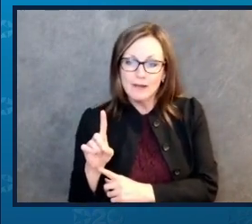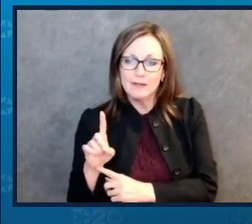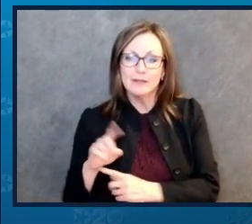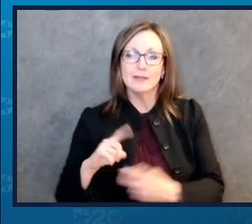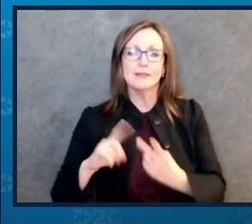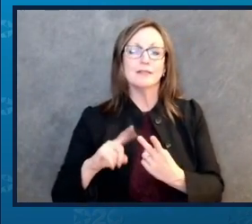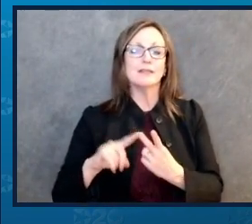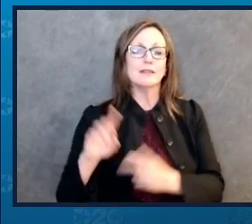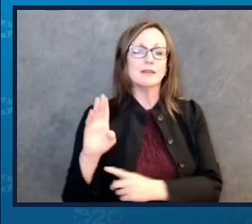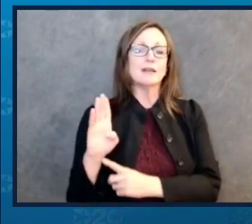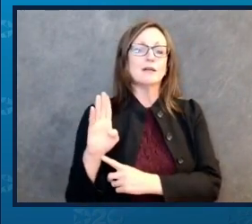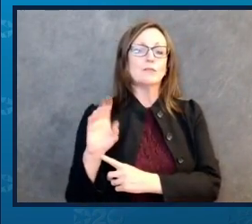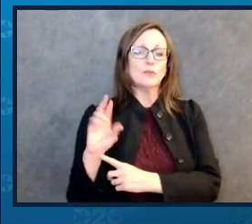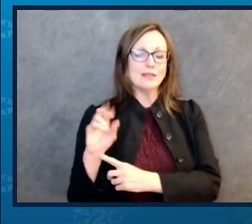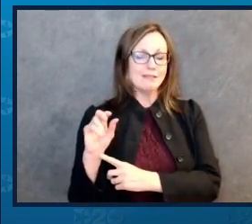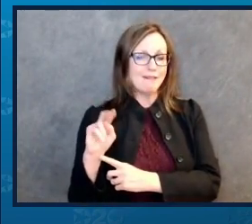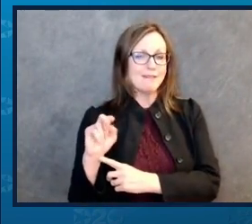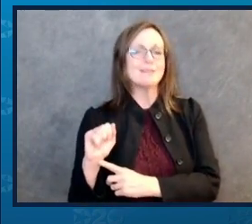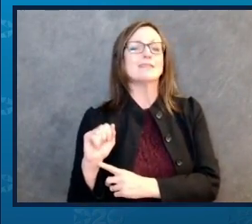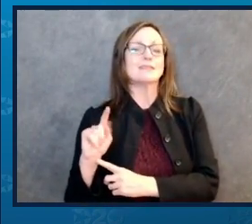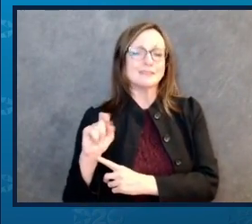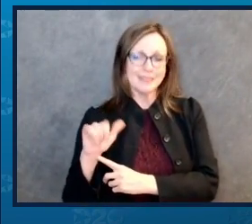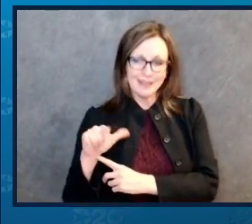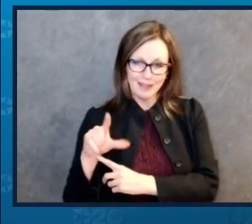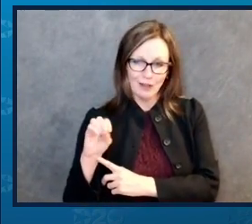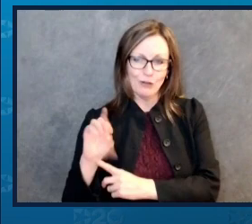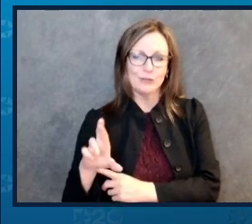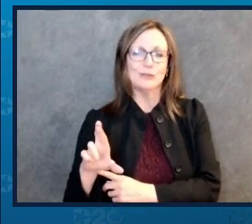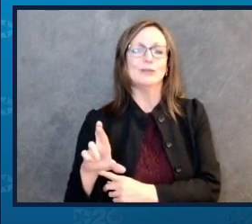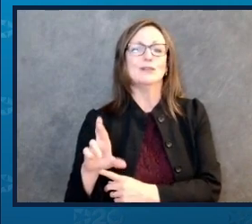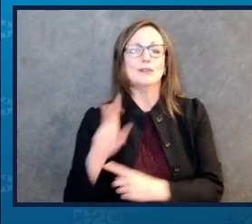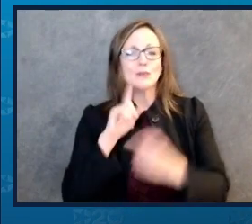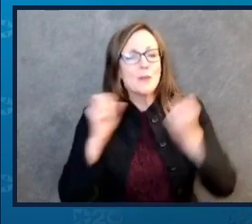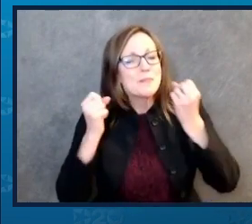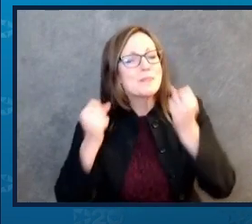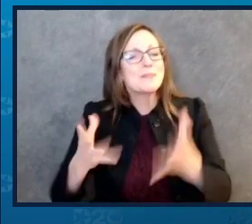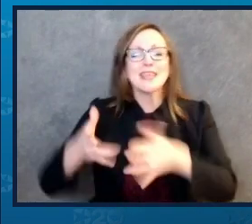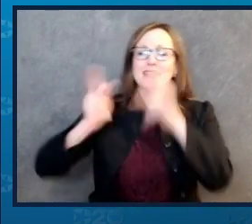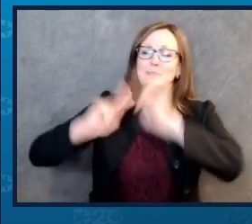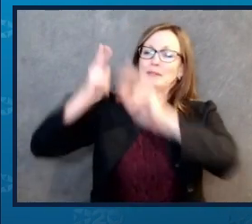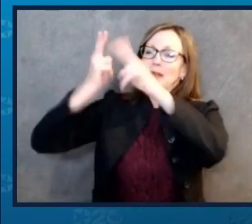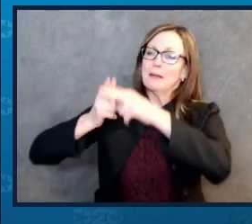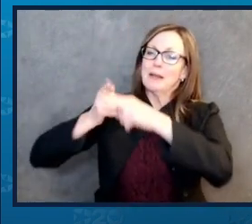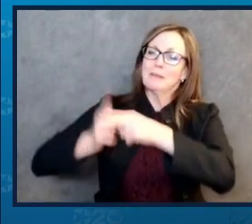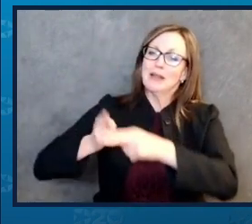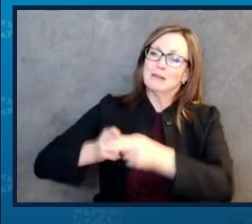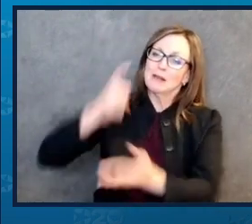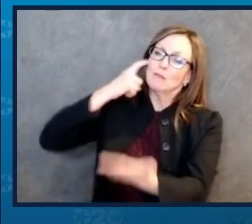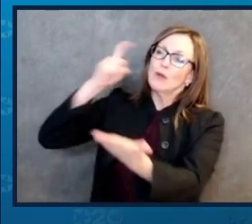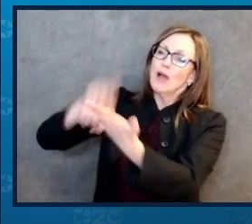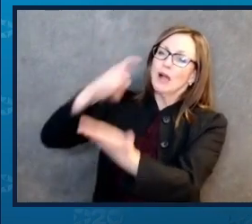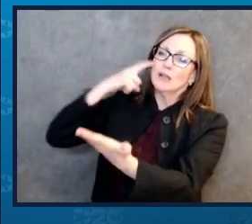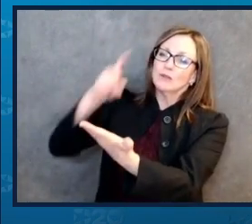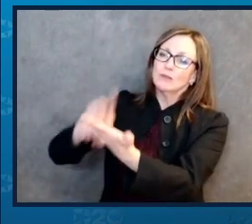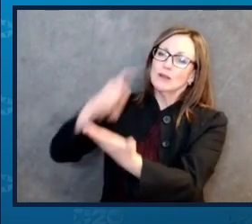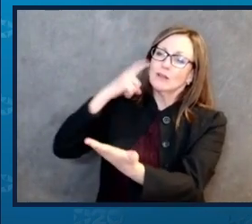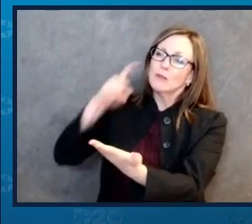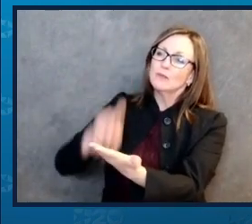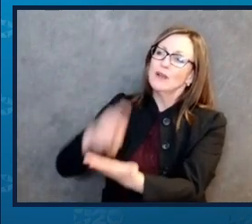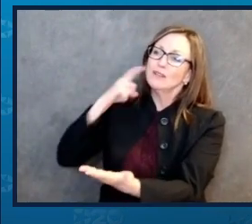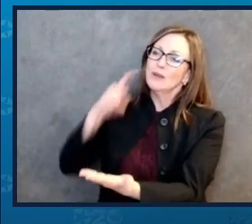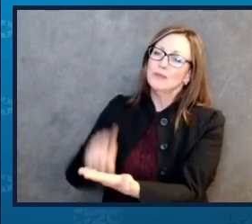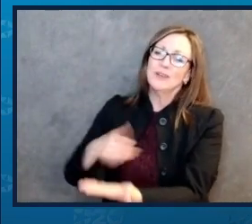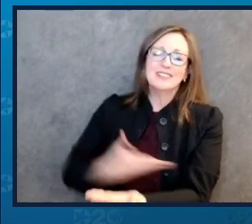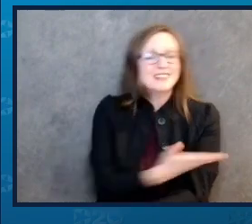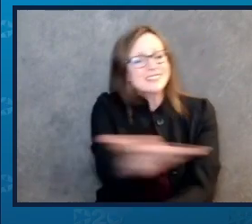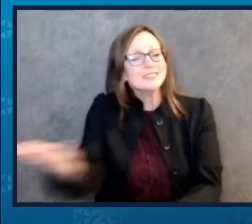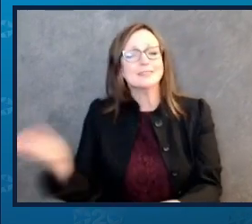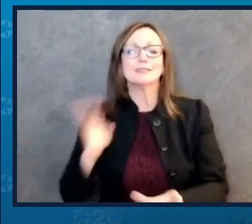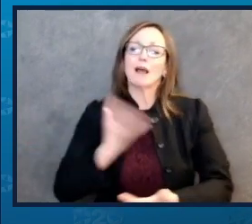CHILDREN AND FOR ALL OF US.